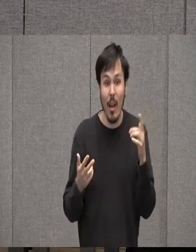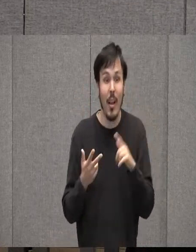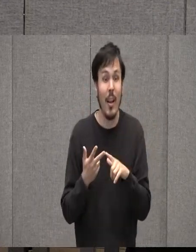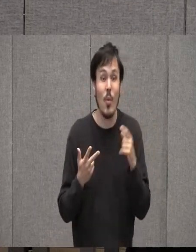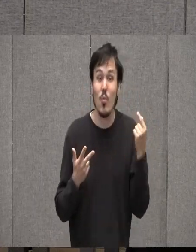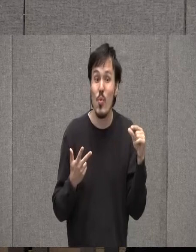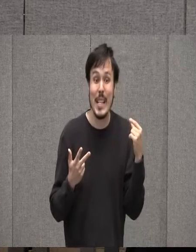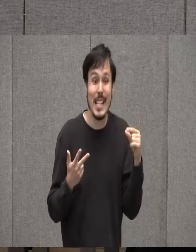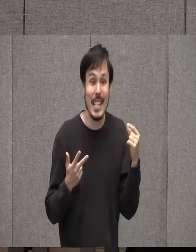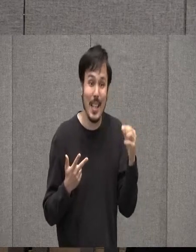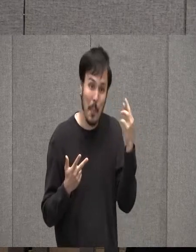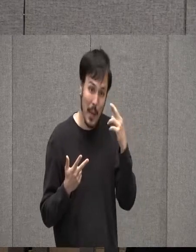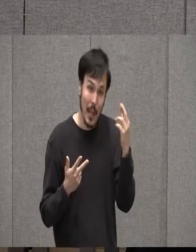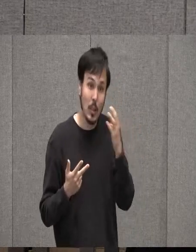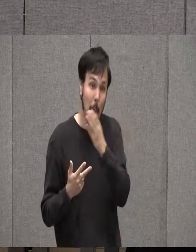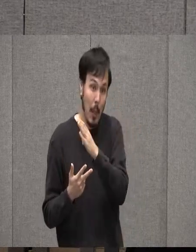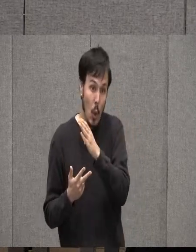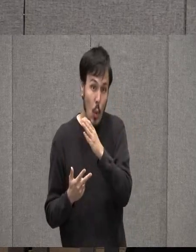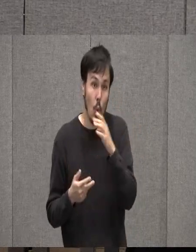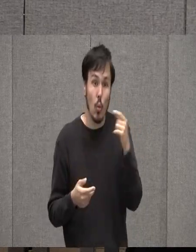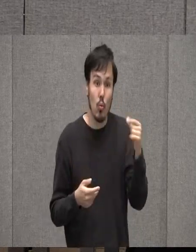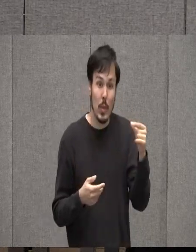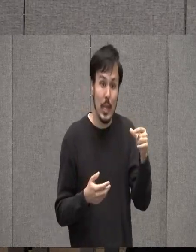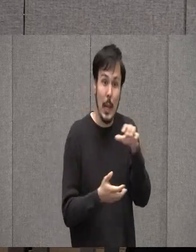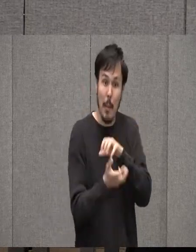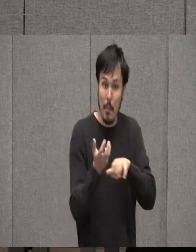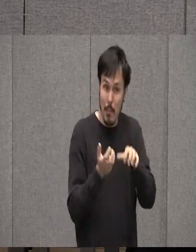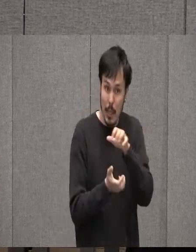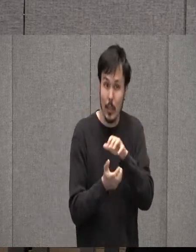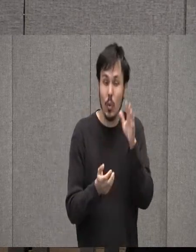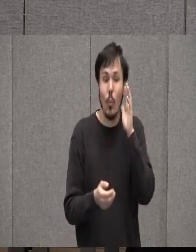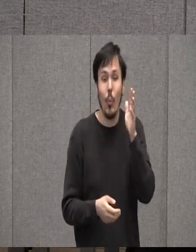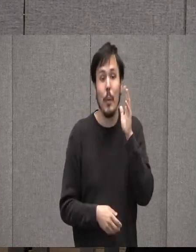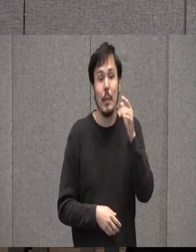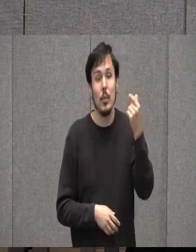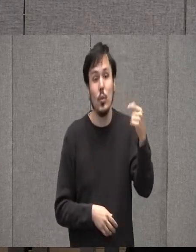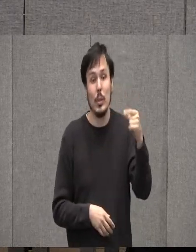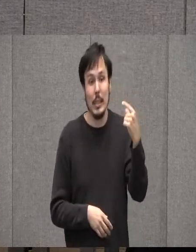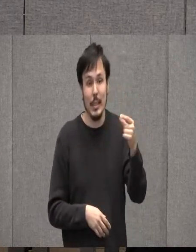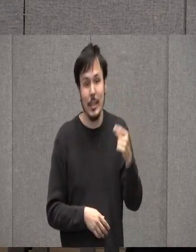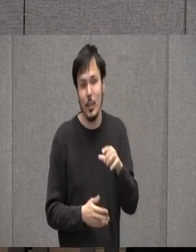because blue and yellow mix together and make green. Learn from my mistakes.